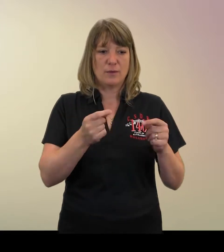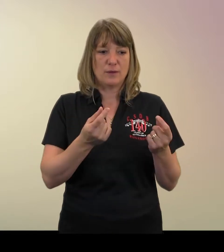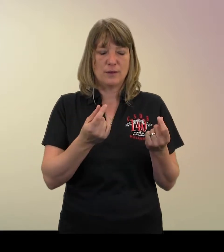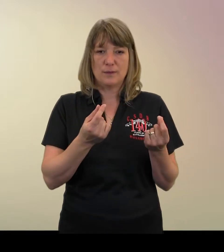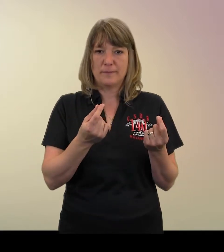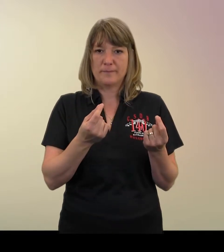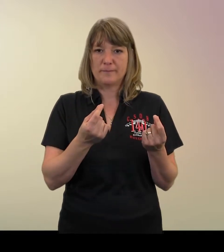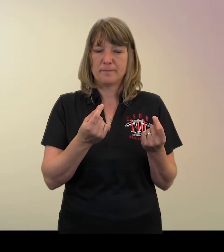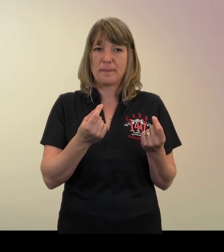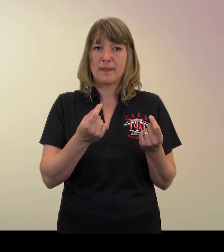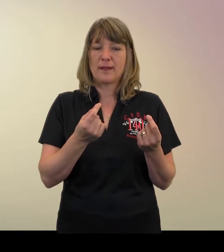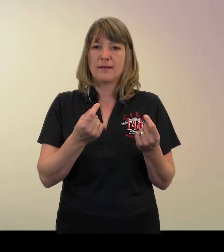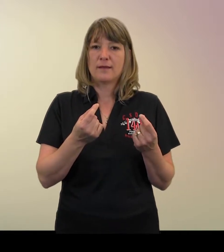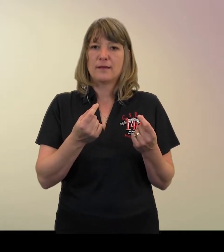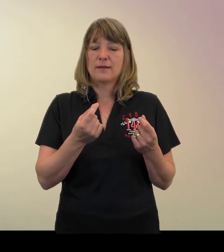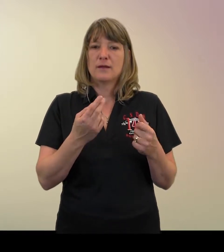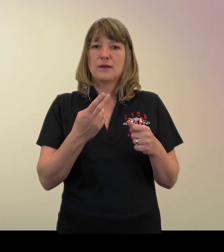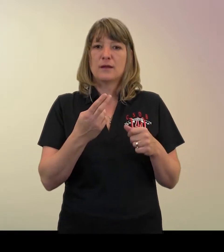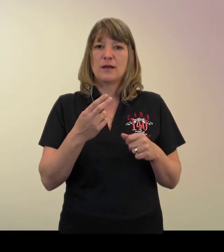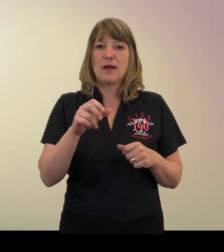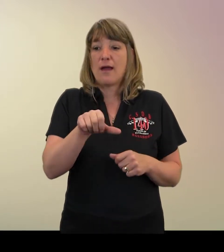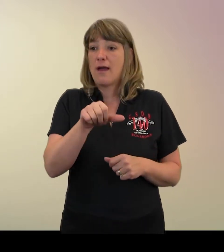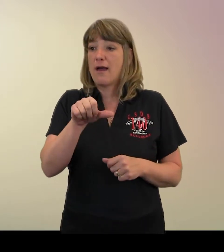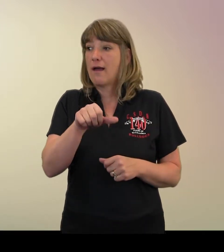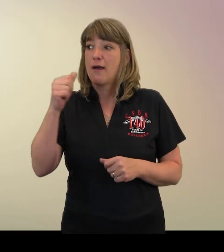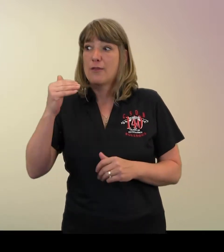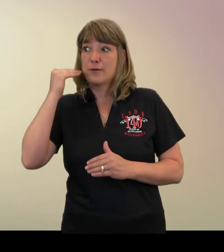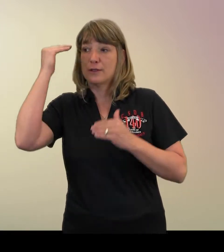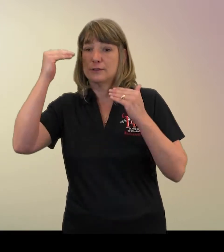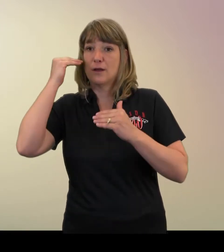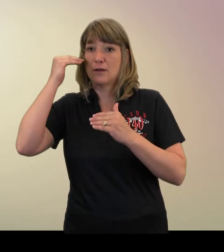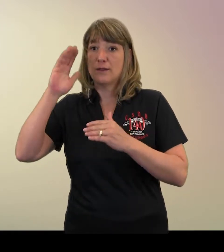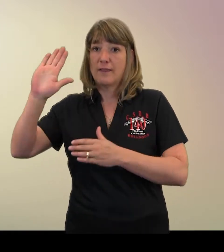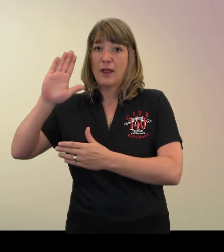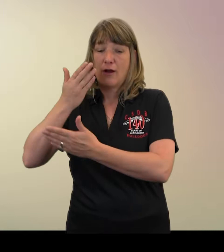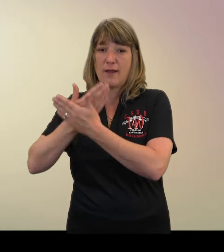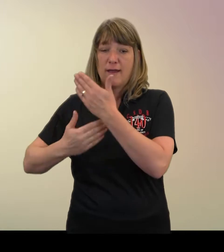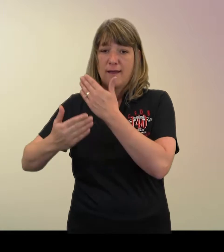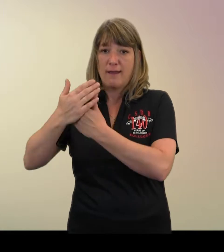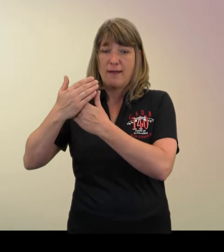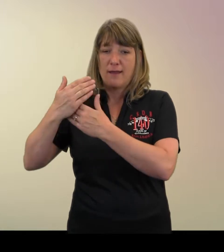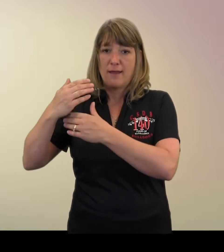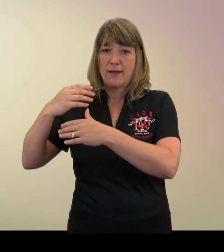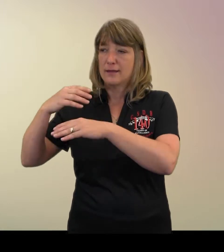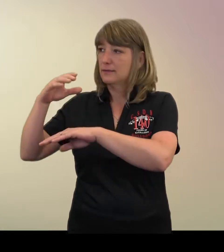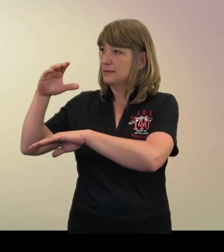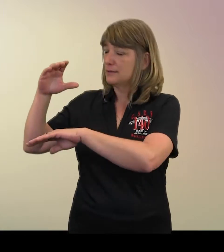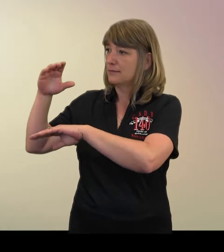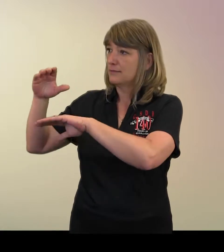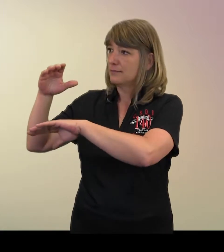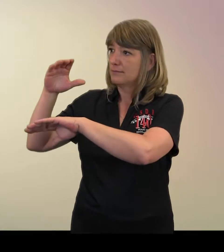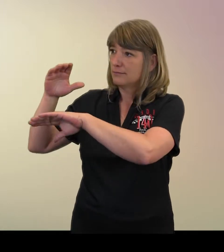of using another adults hands to manipulate an object.